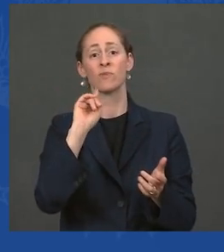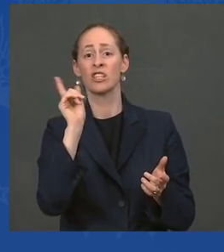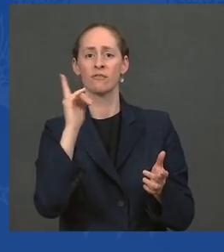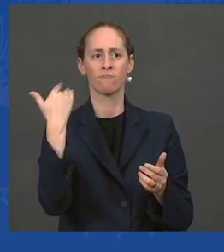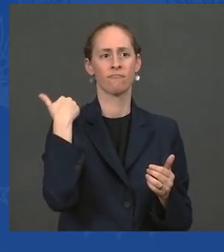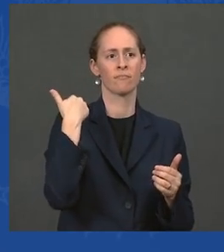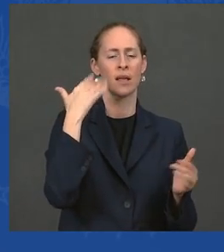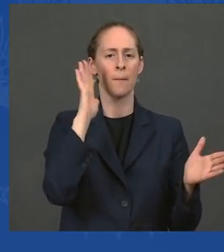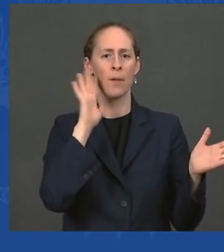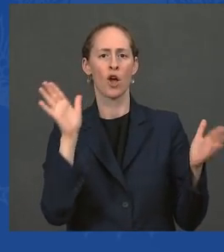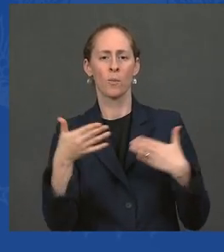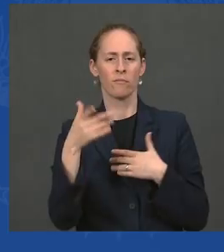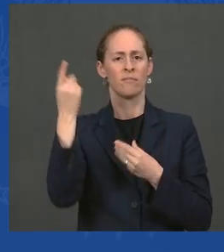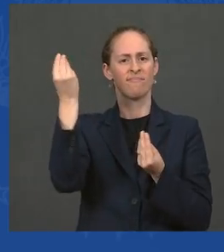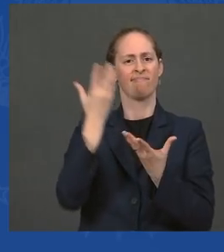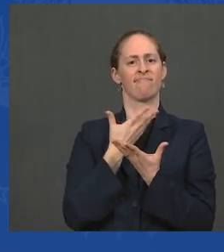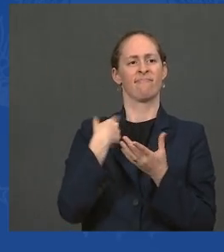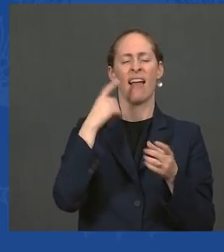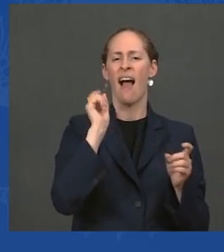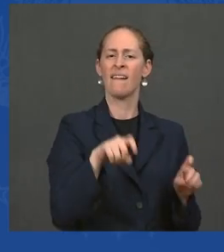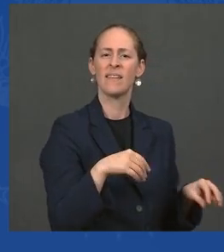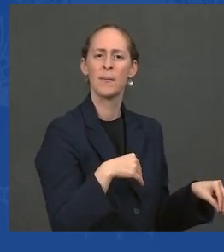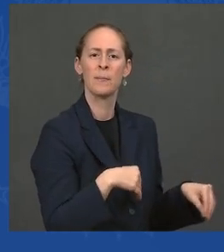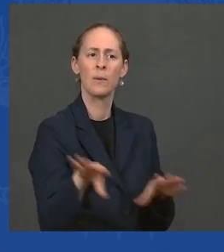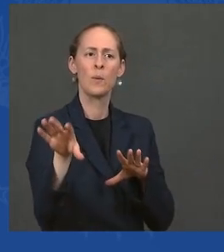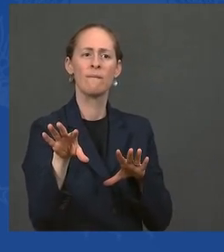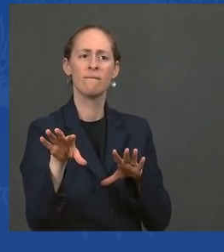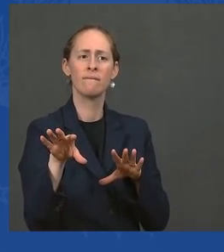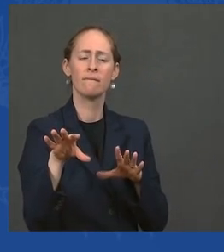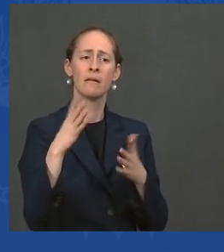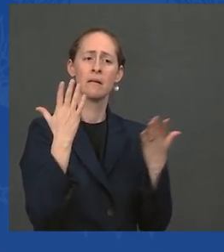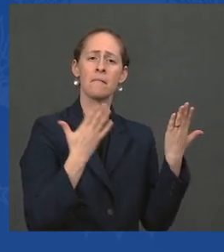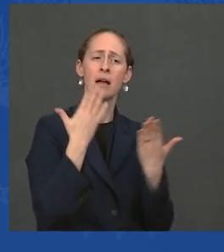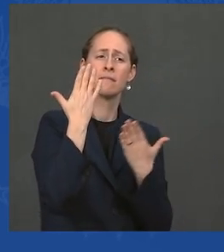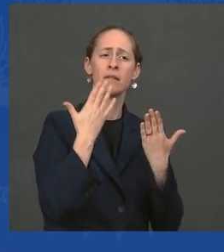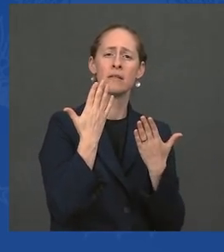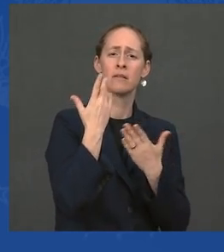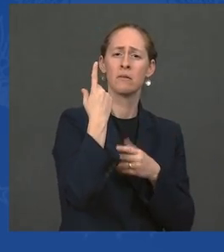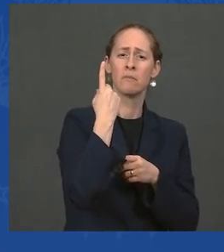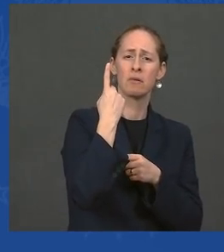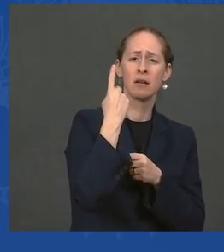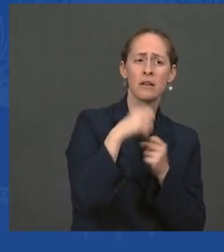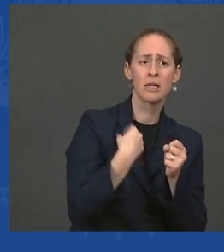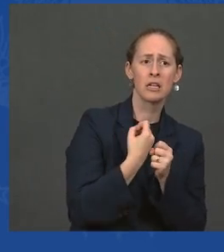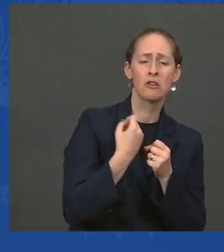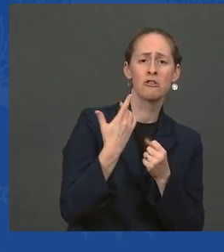I'm going to -- but it's going to probably take about a year. I'll come home every single weekend. It's only 155 miles."